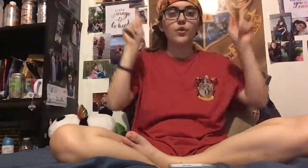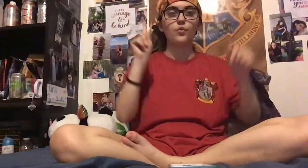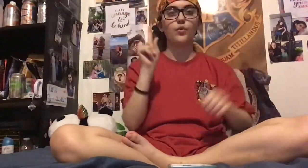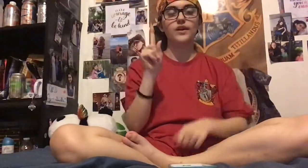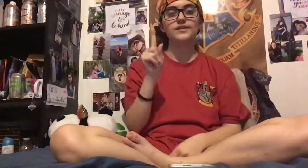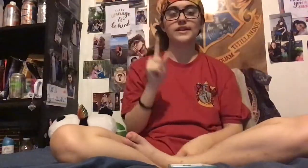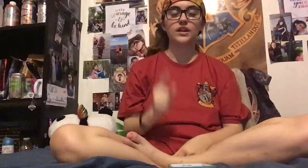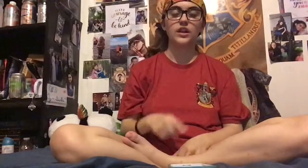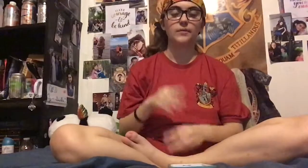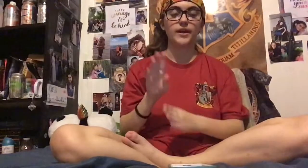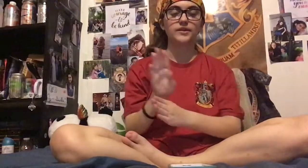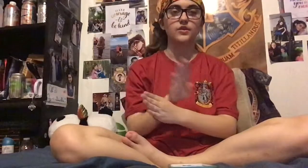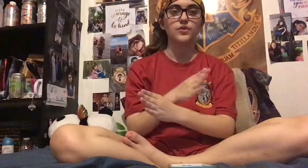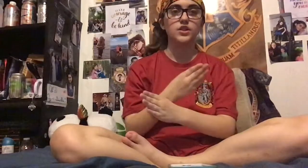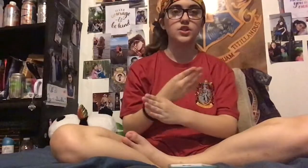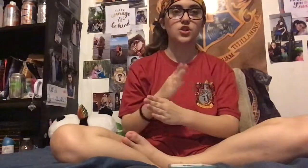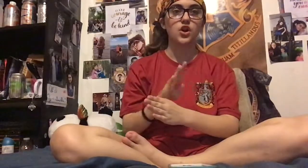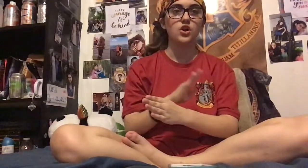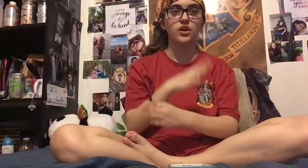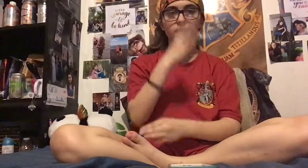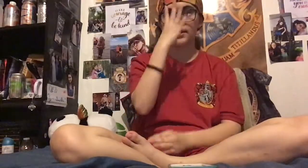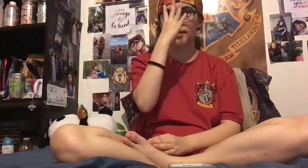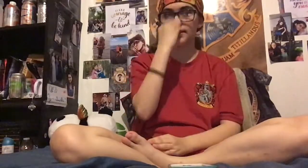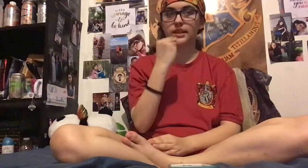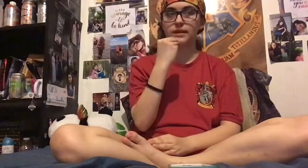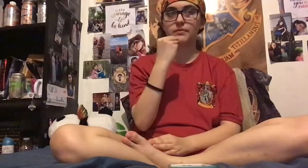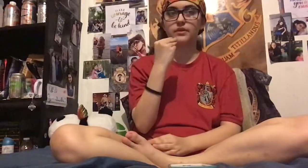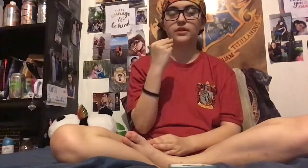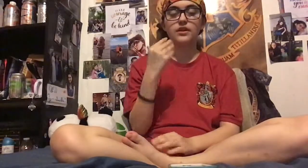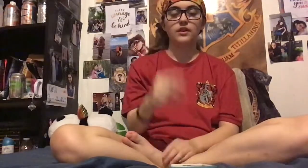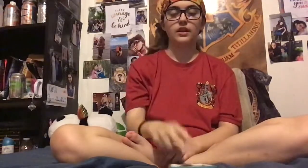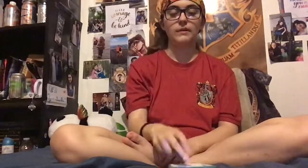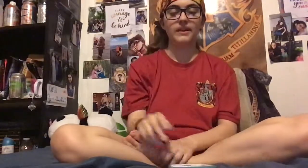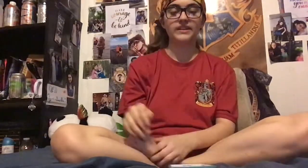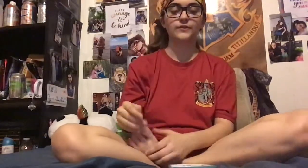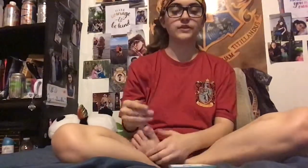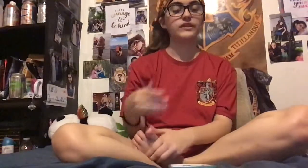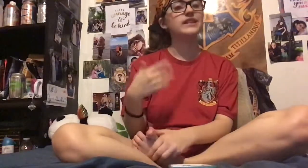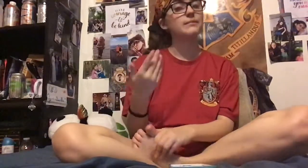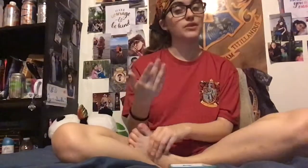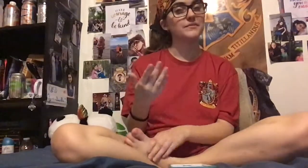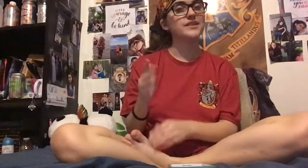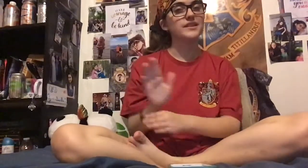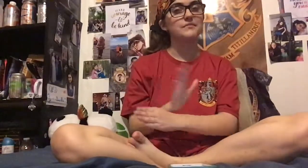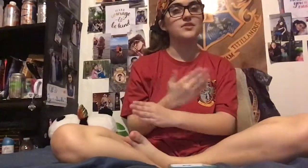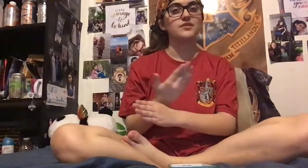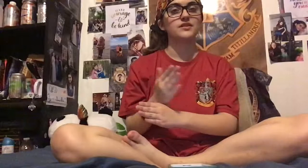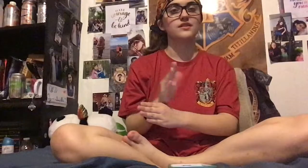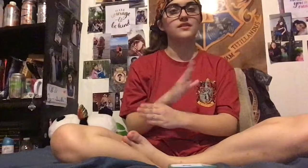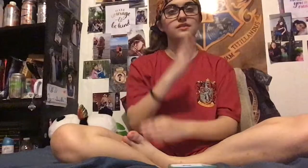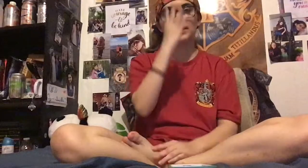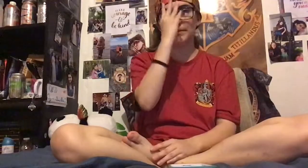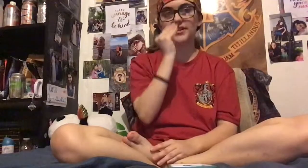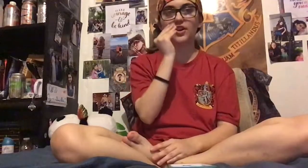Once in a lullaby so song sleep lullaby is for little kids to put them to sleep. So it's a sleepy song